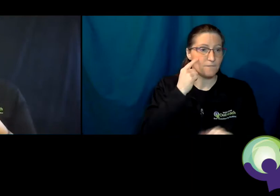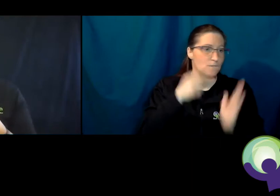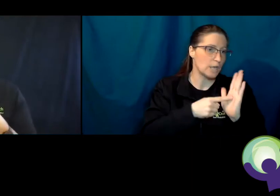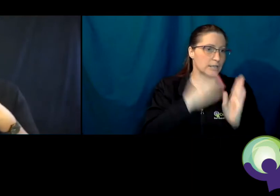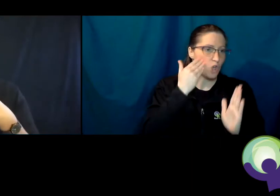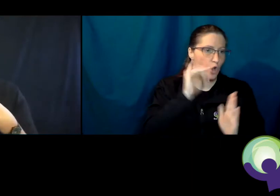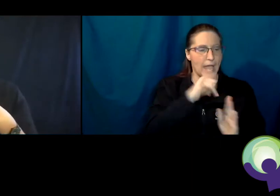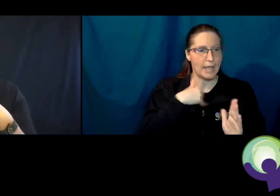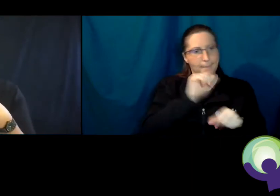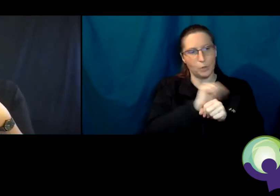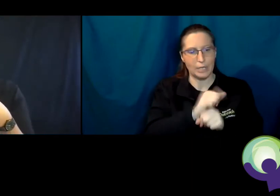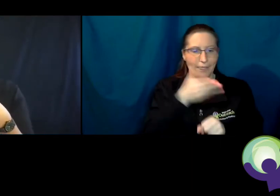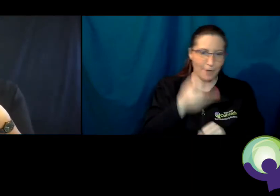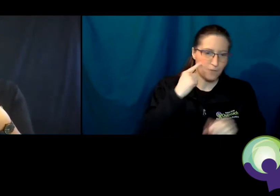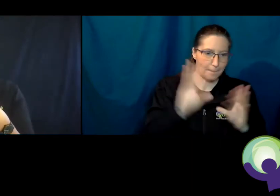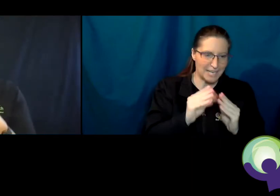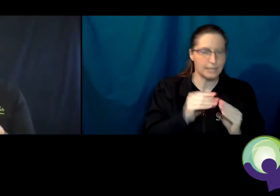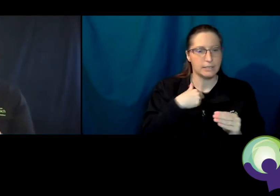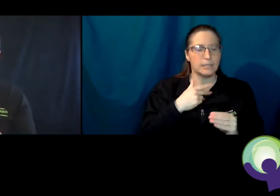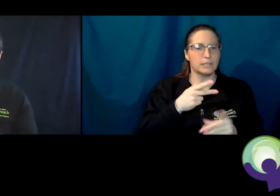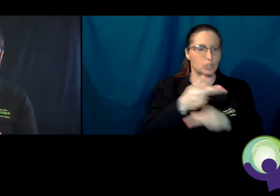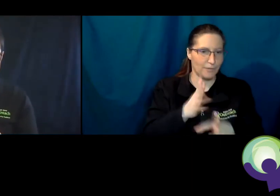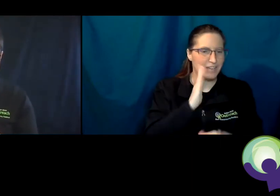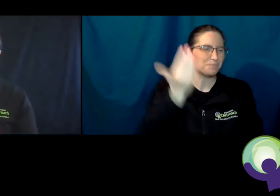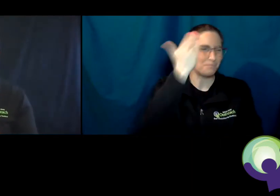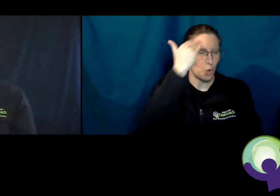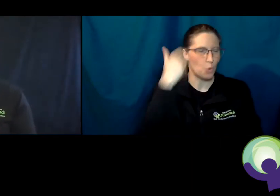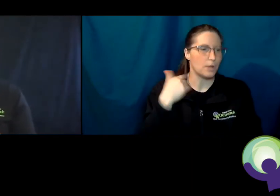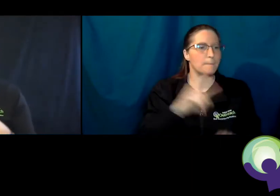is that something the employee would have to say hey can I have an interpreter for my meeting